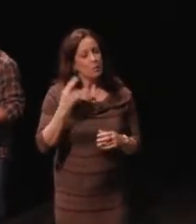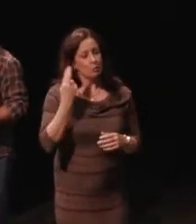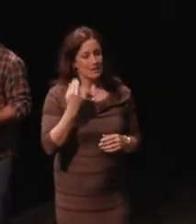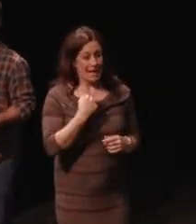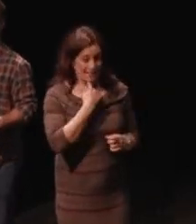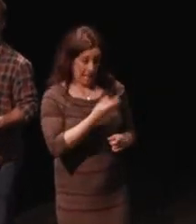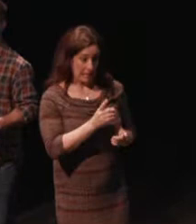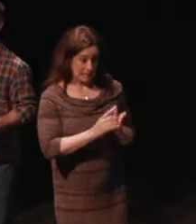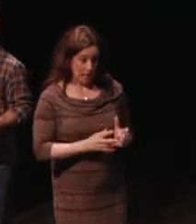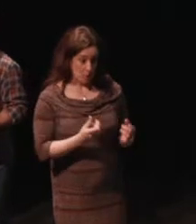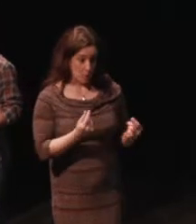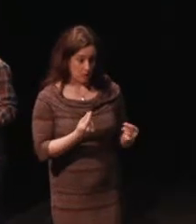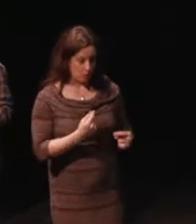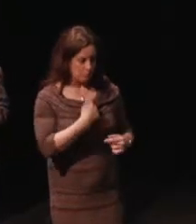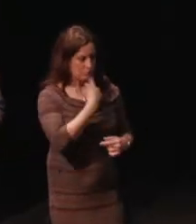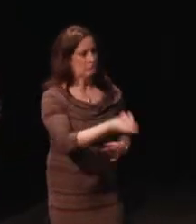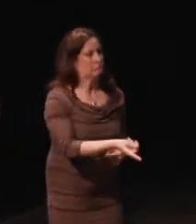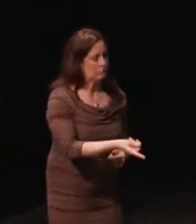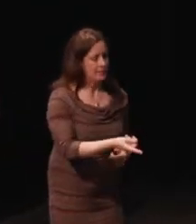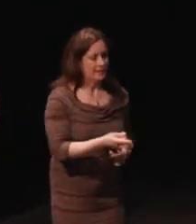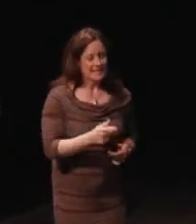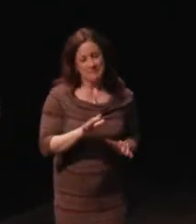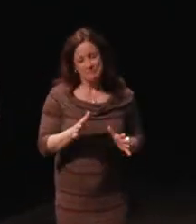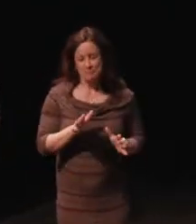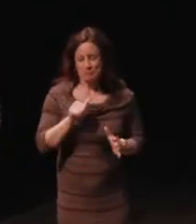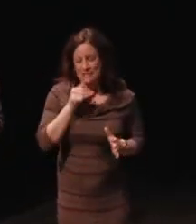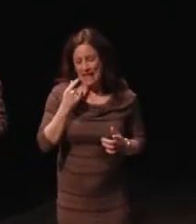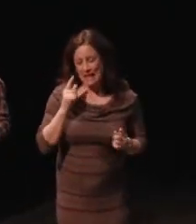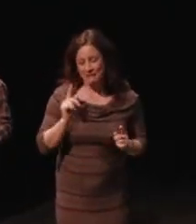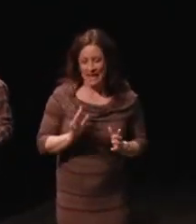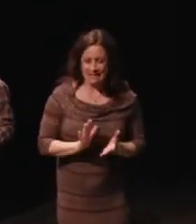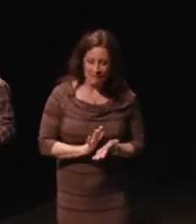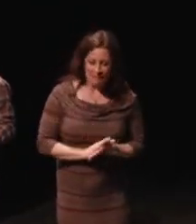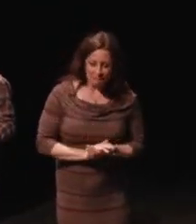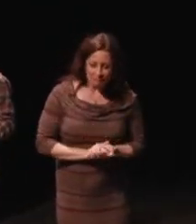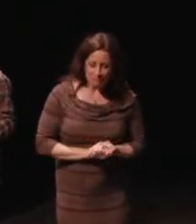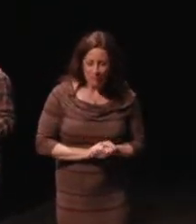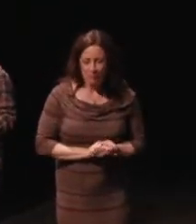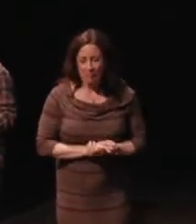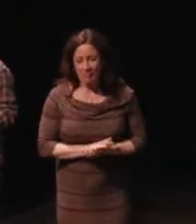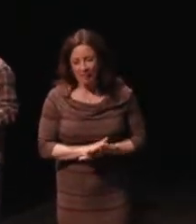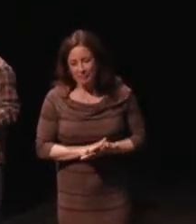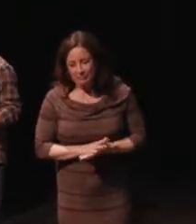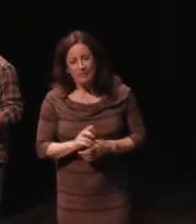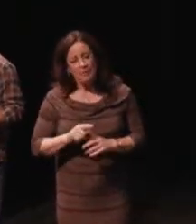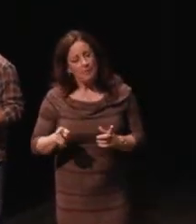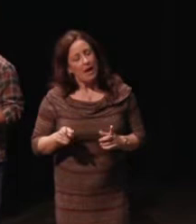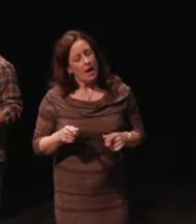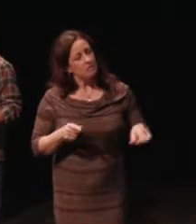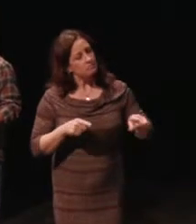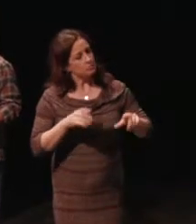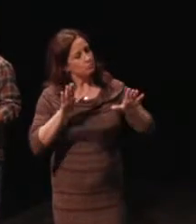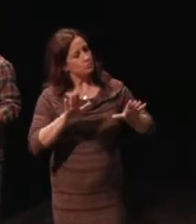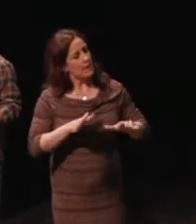to do is not very effective. But they are great at solving problems, and they really want at this point